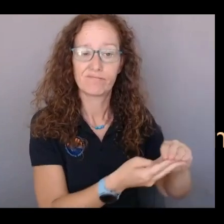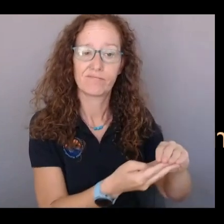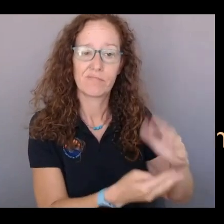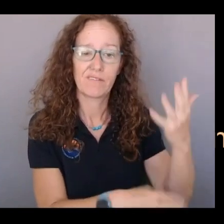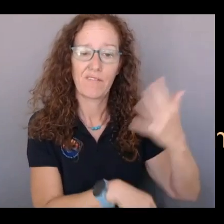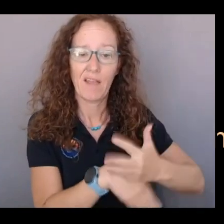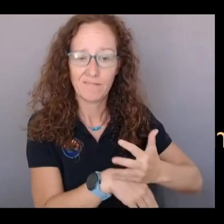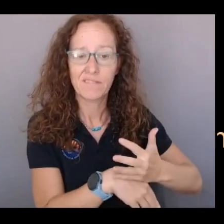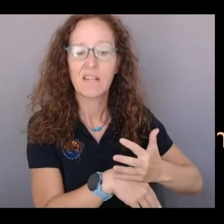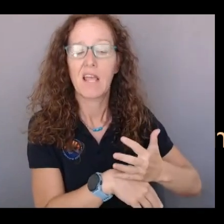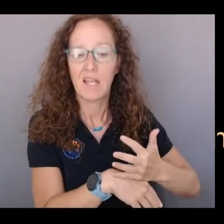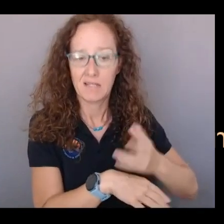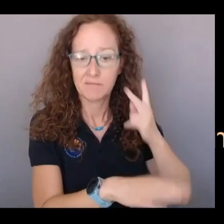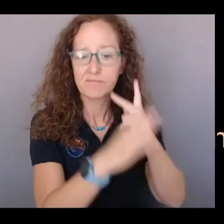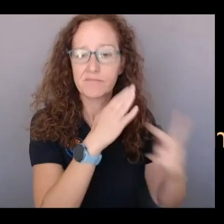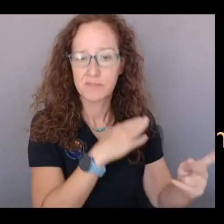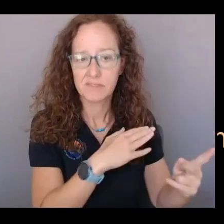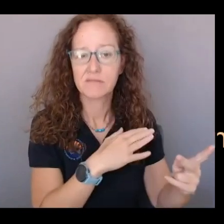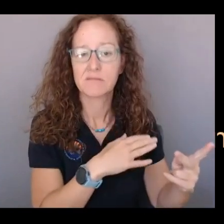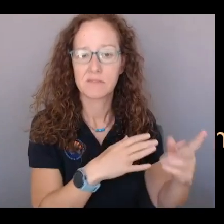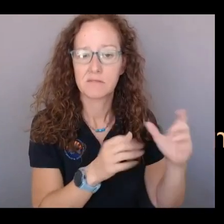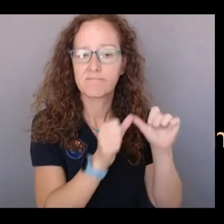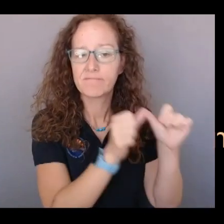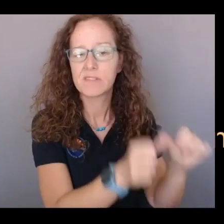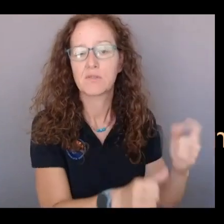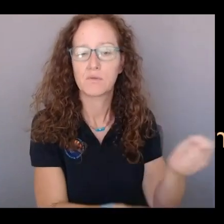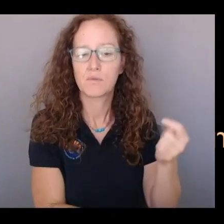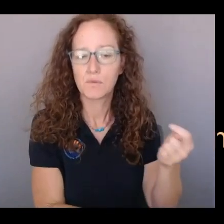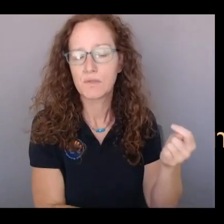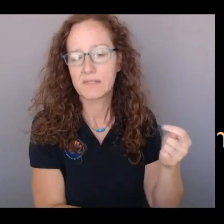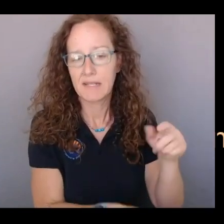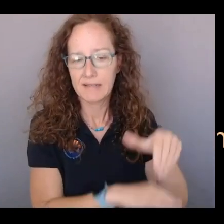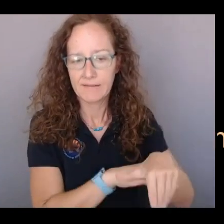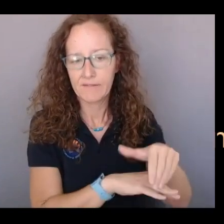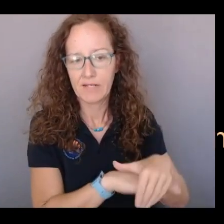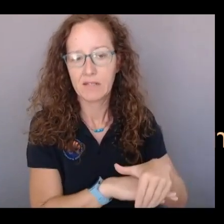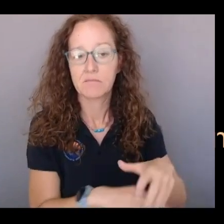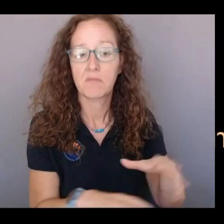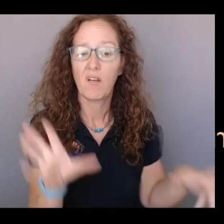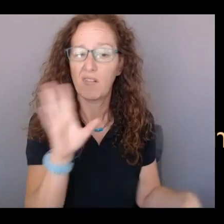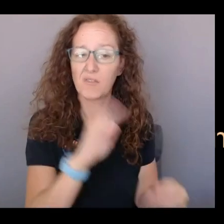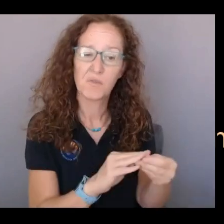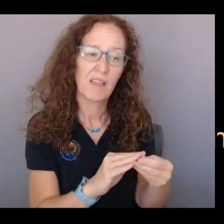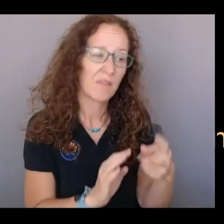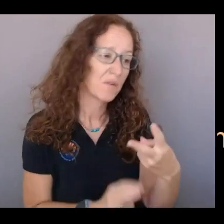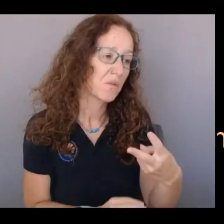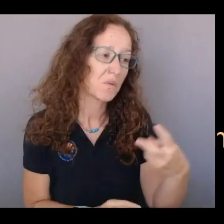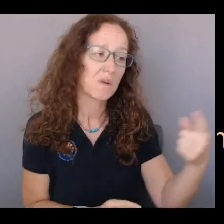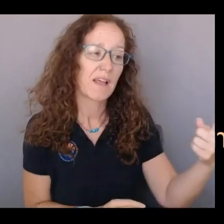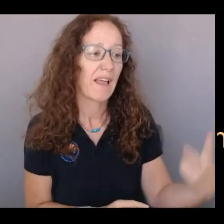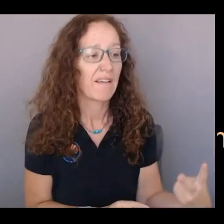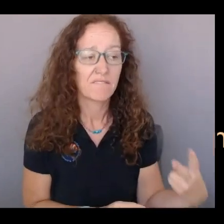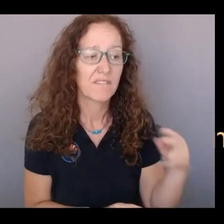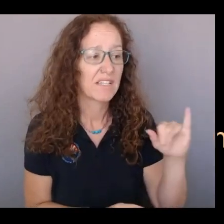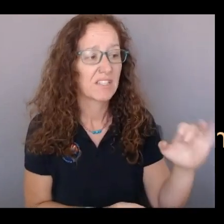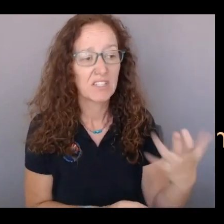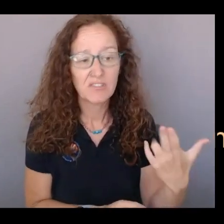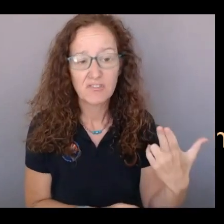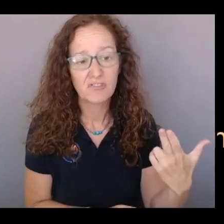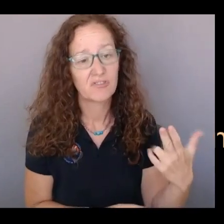predicting anywhere from about 2 to 2 1/2 inches of rain fairly widespread across the mountain chain here.